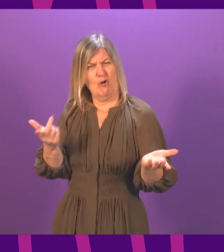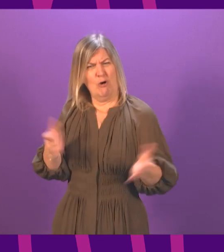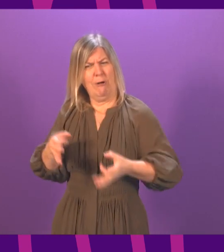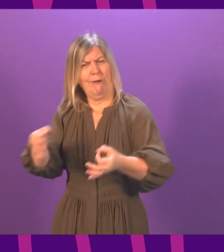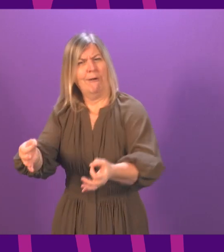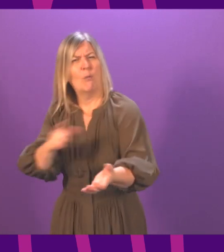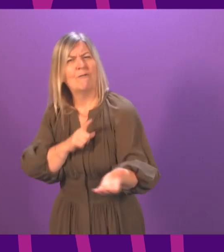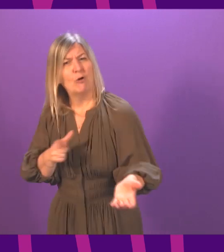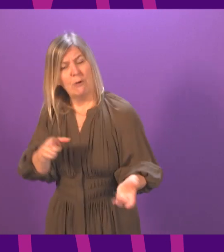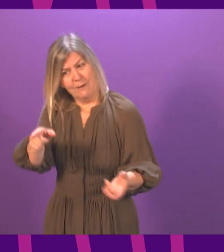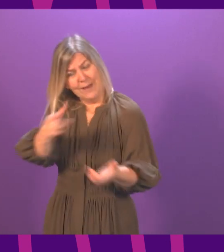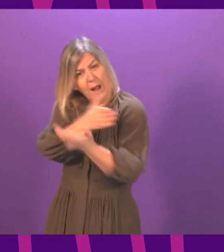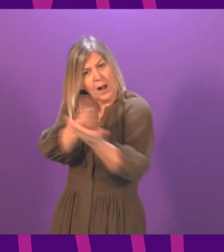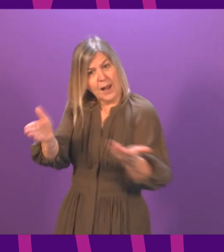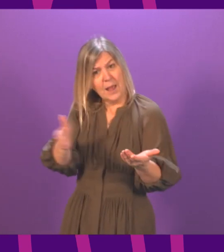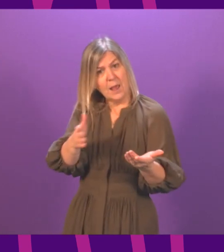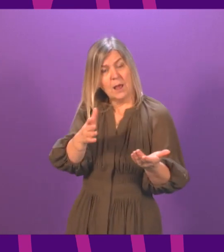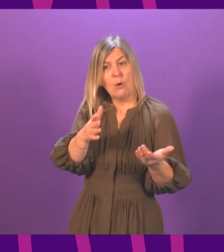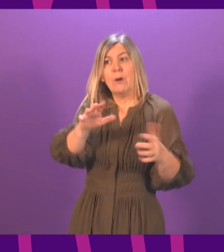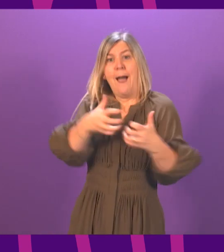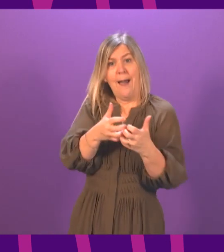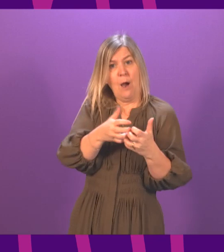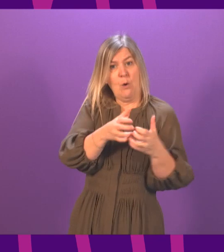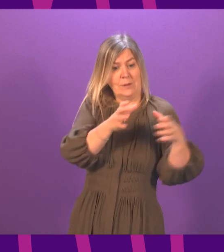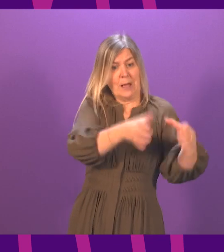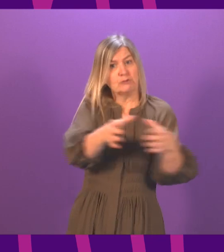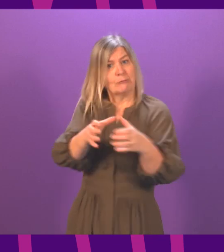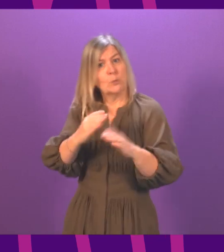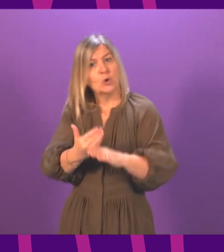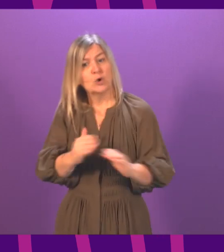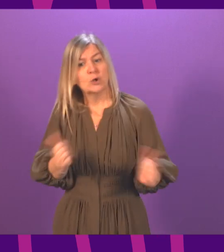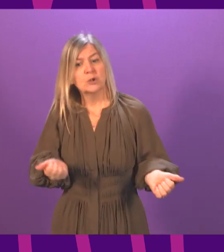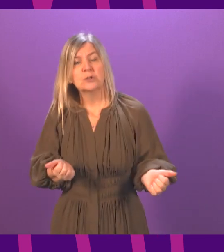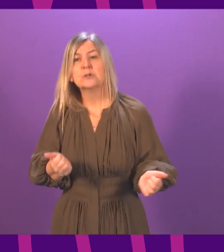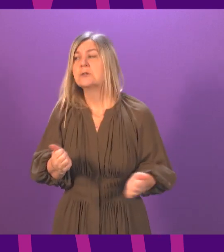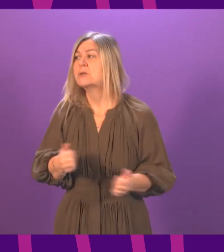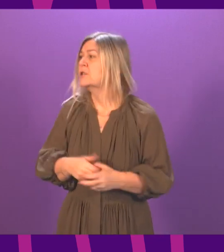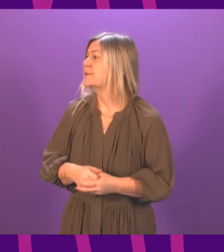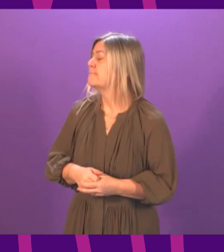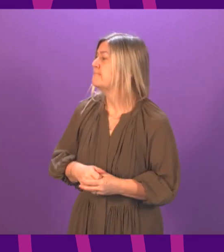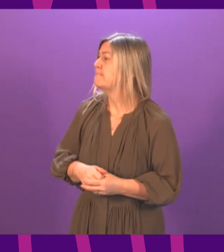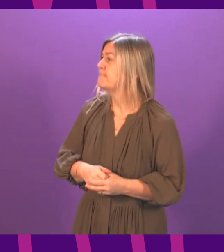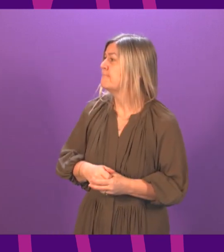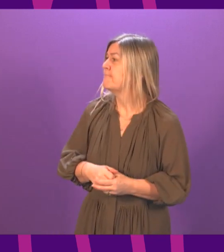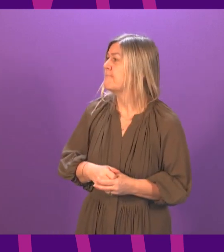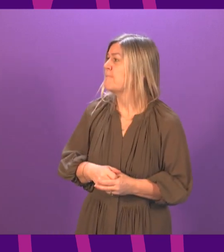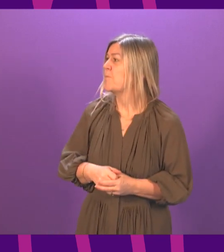The First Minister (Nicola Sturgeon): I thought that the Cabinet Secretary for Health and Sport was about to combust at the suggestion that she not been in touch with